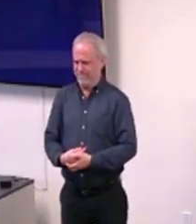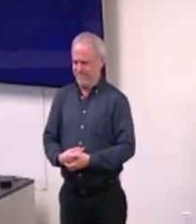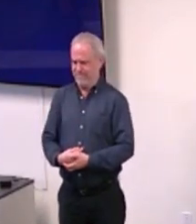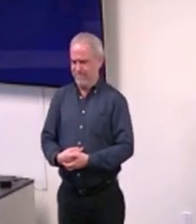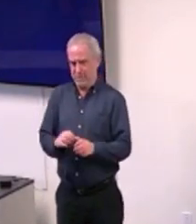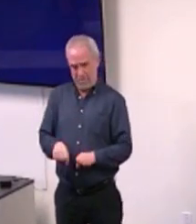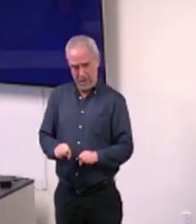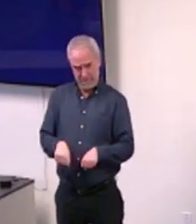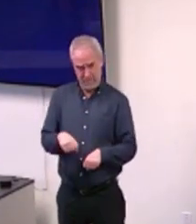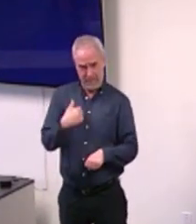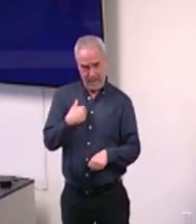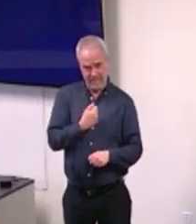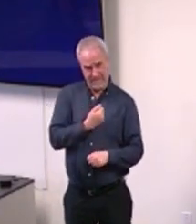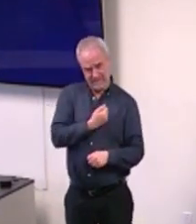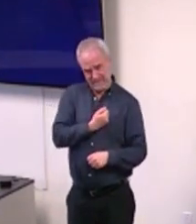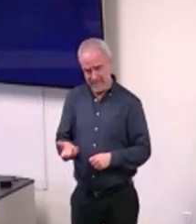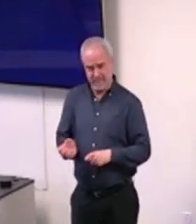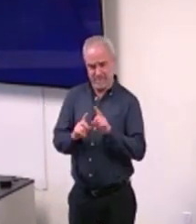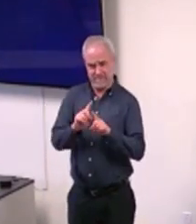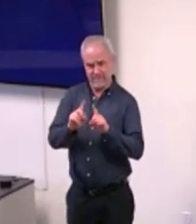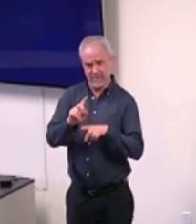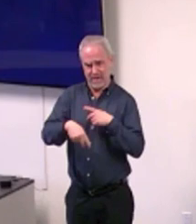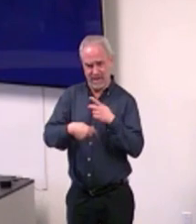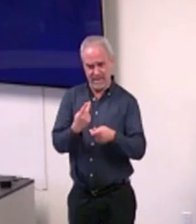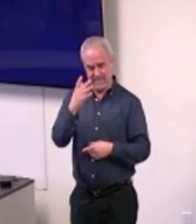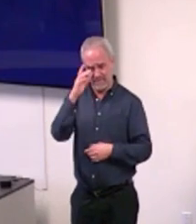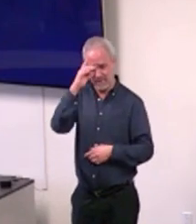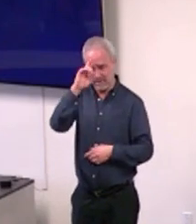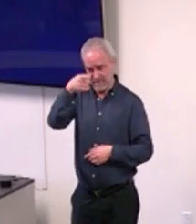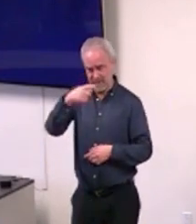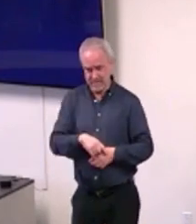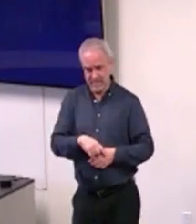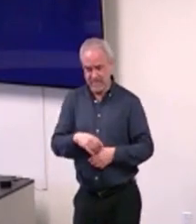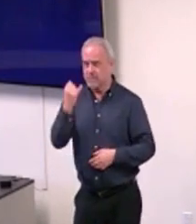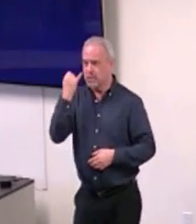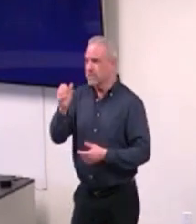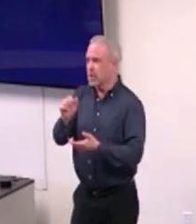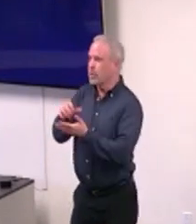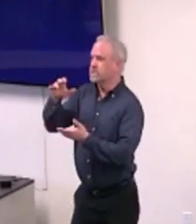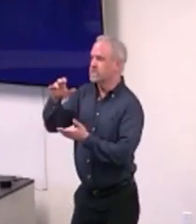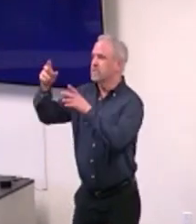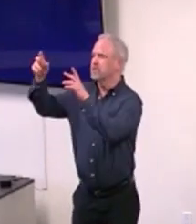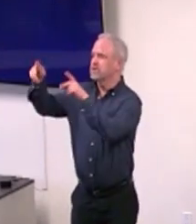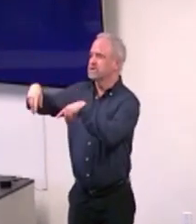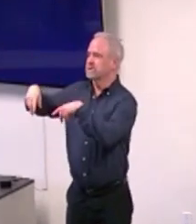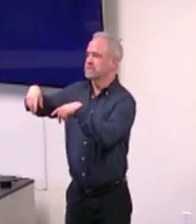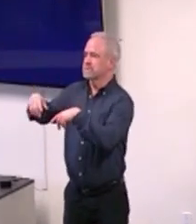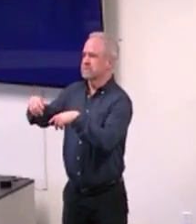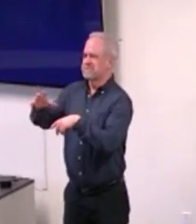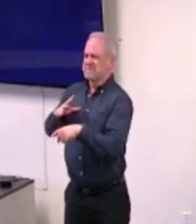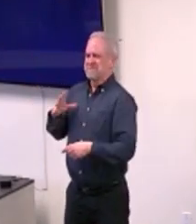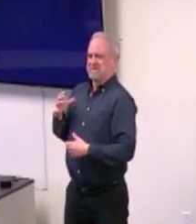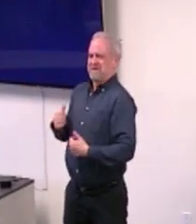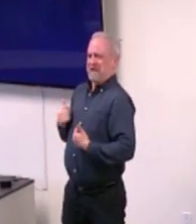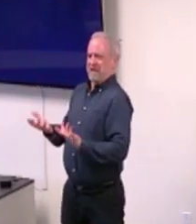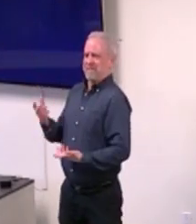A well-to-do person being dropped into the middle of West Side Baltimore.